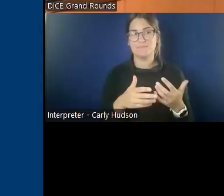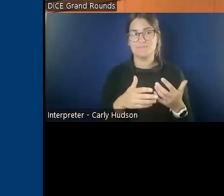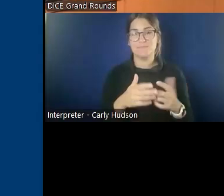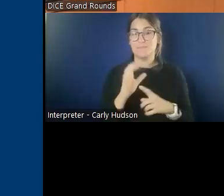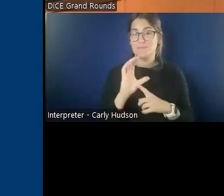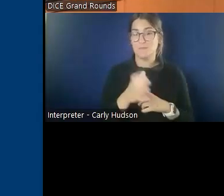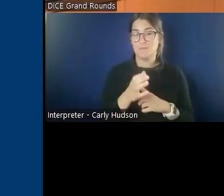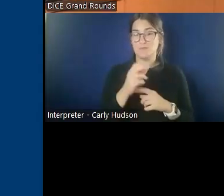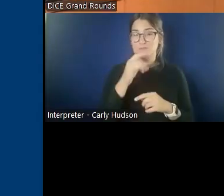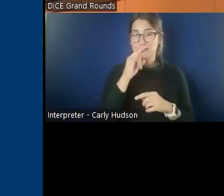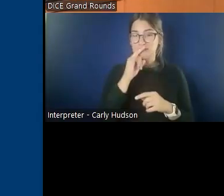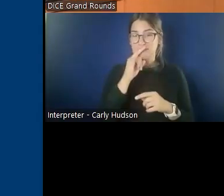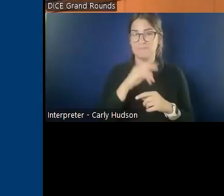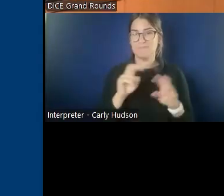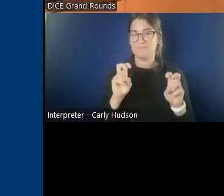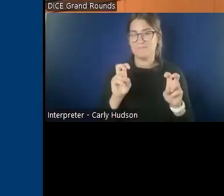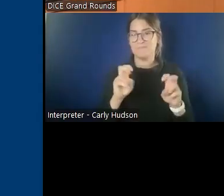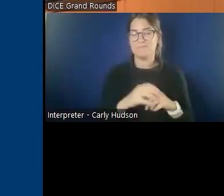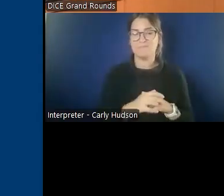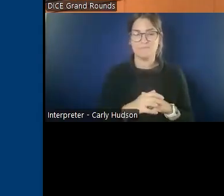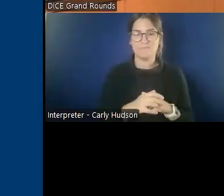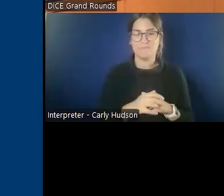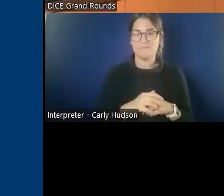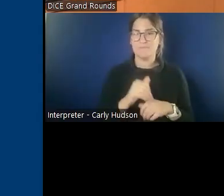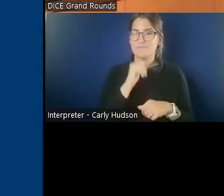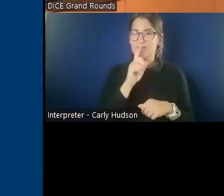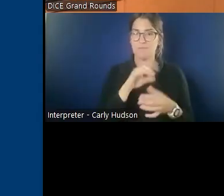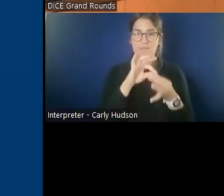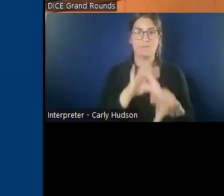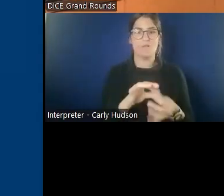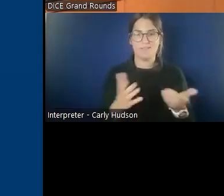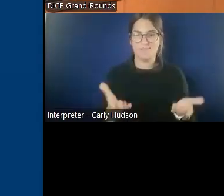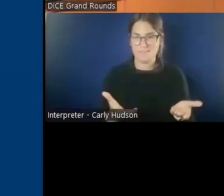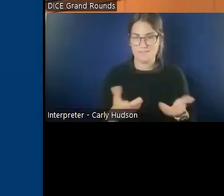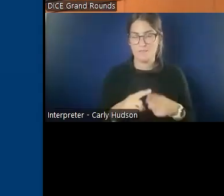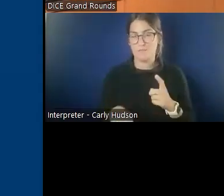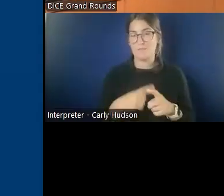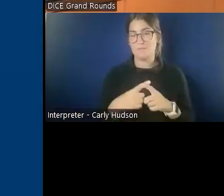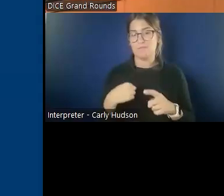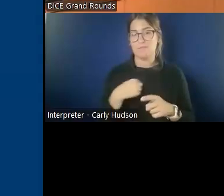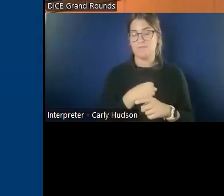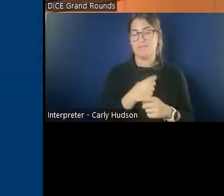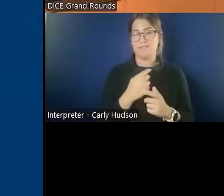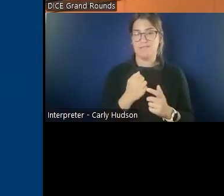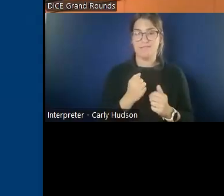so right not quite really belonging here but when we visit back um to home country is also